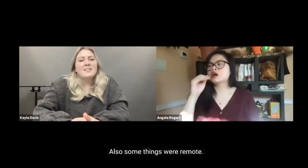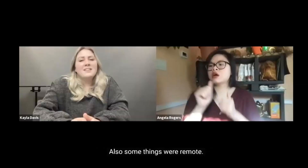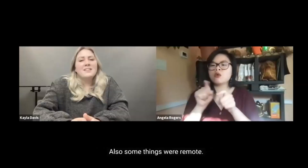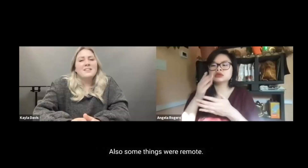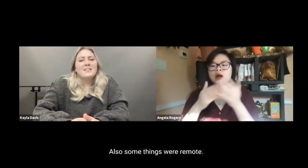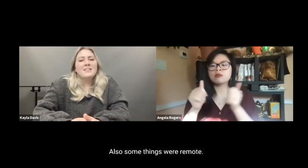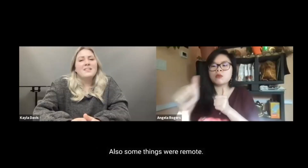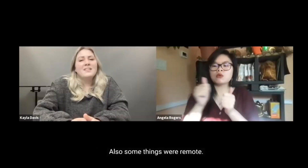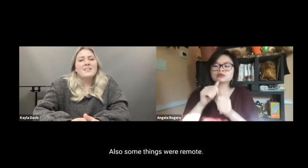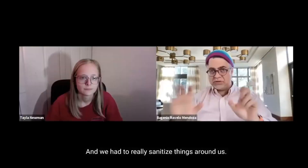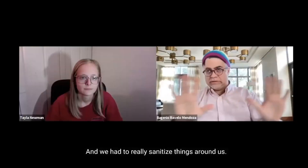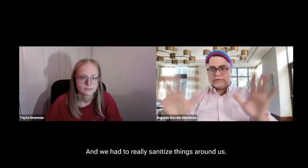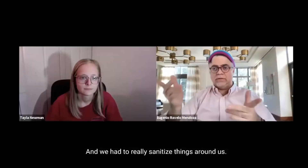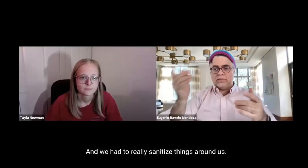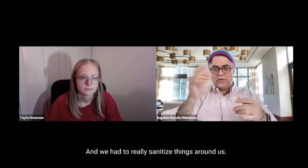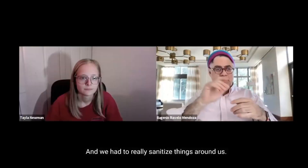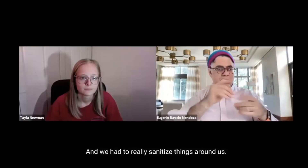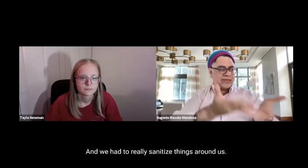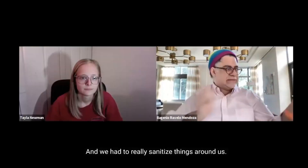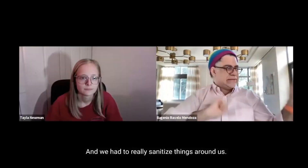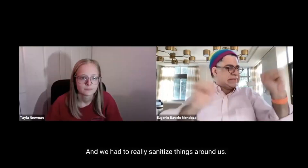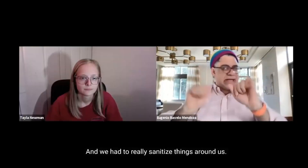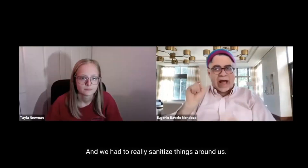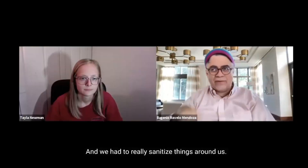Also some things were remote. And we had to really sanitize things around us.